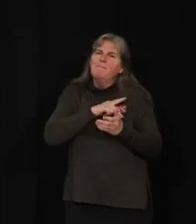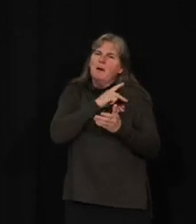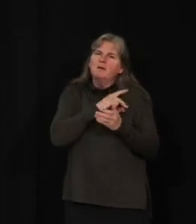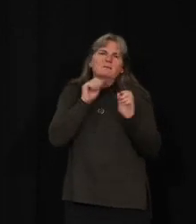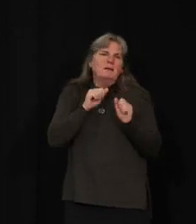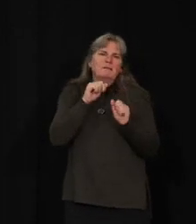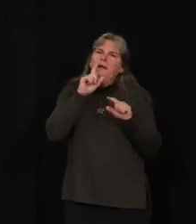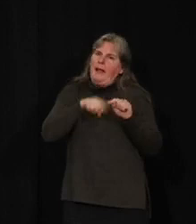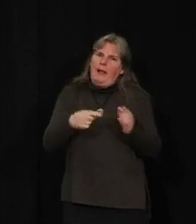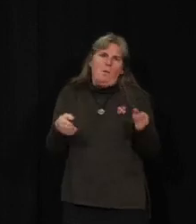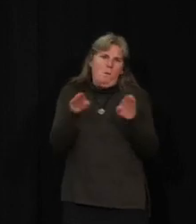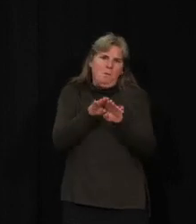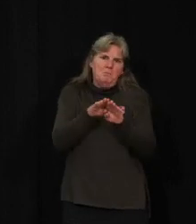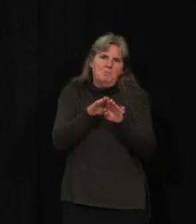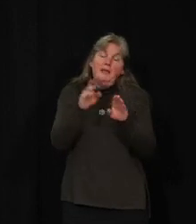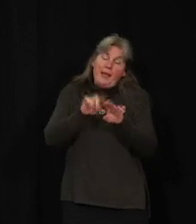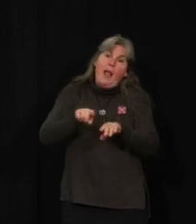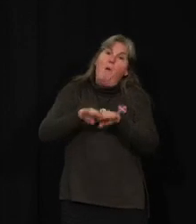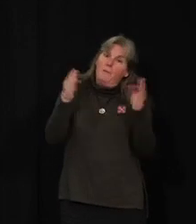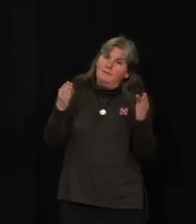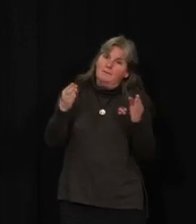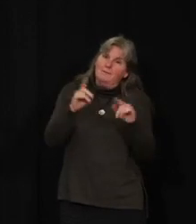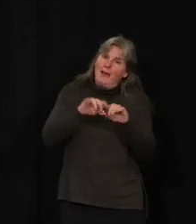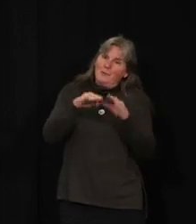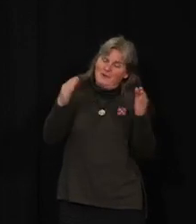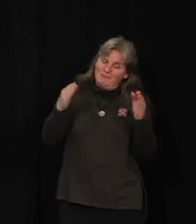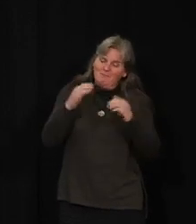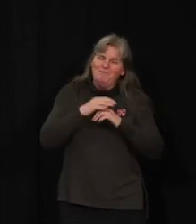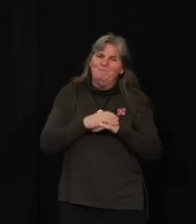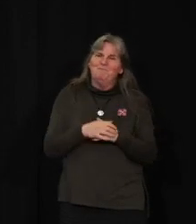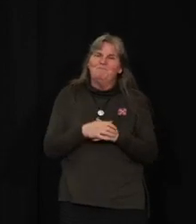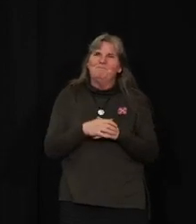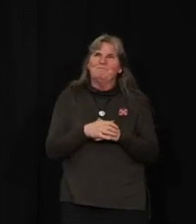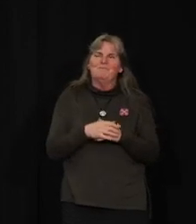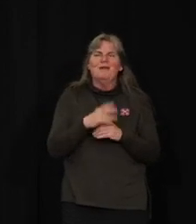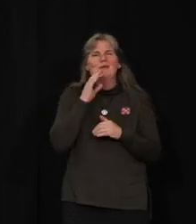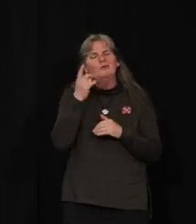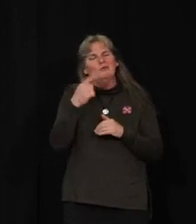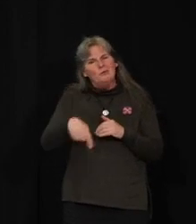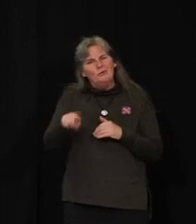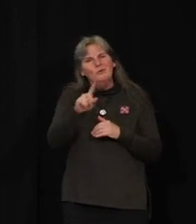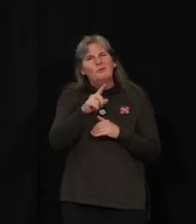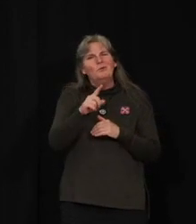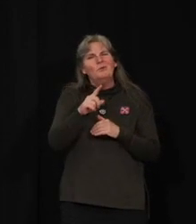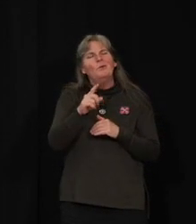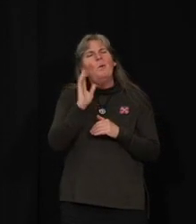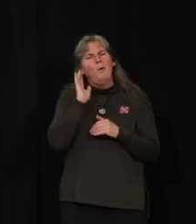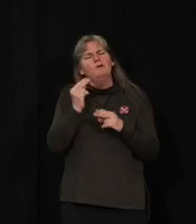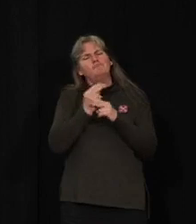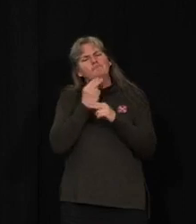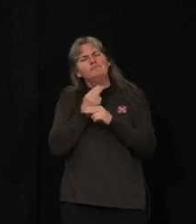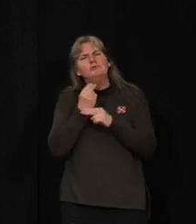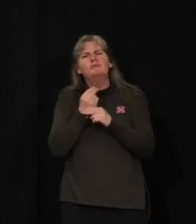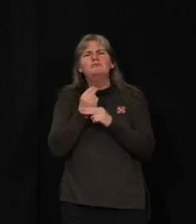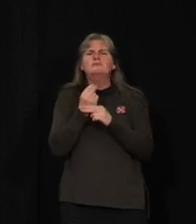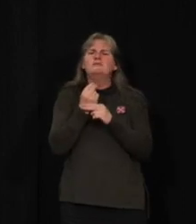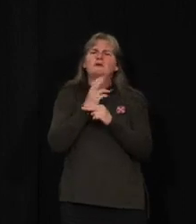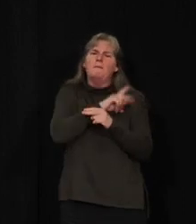We're in this together, and we know that Yukoners will use pars and campgrounds safely and respectfully this summer.